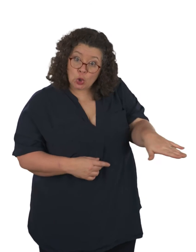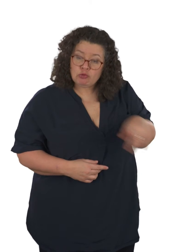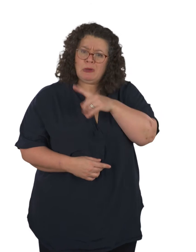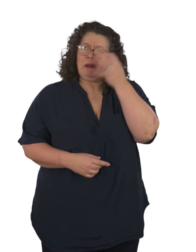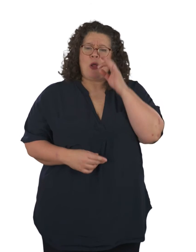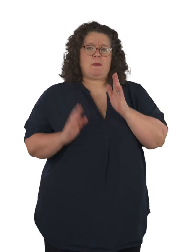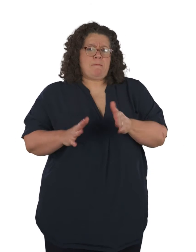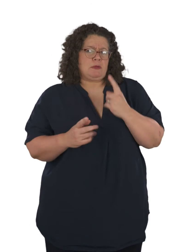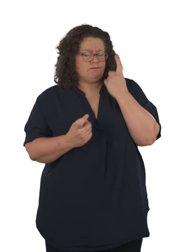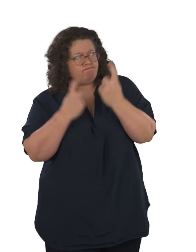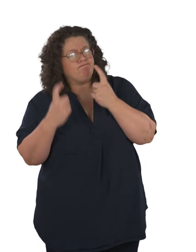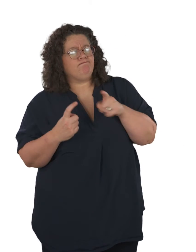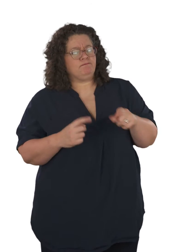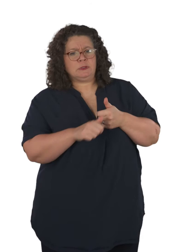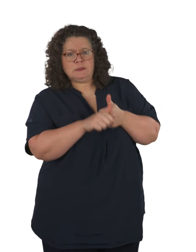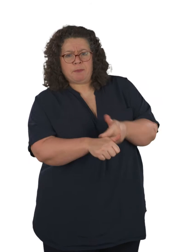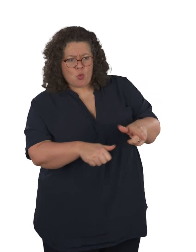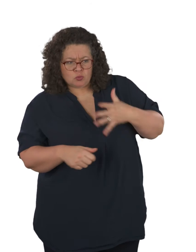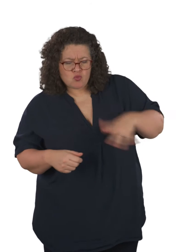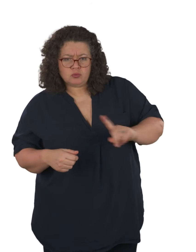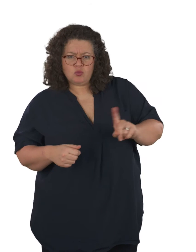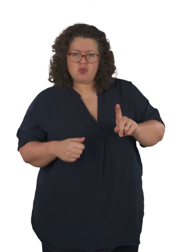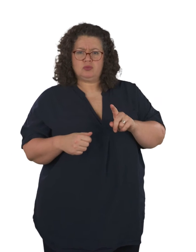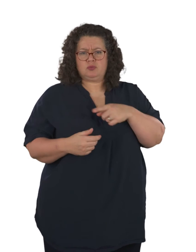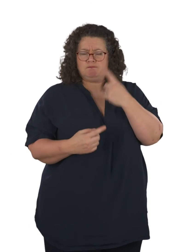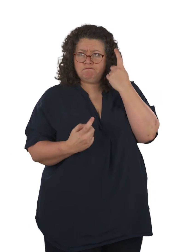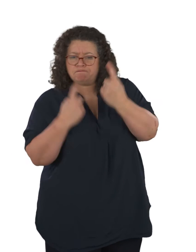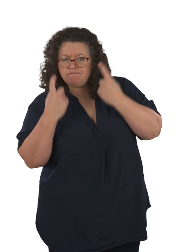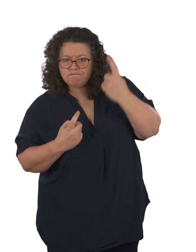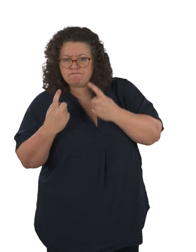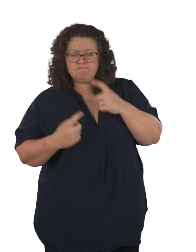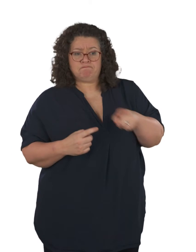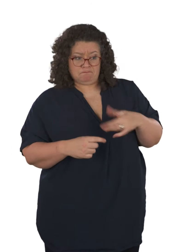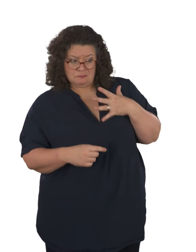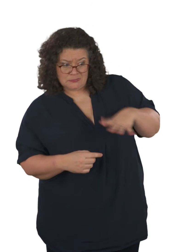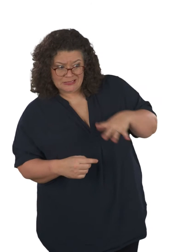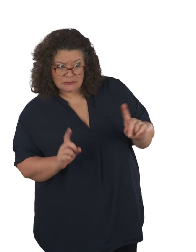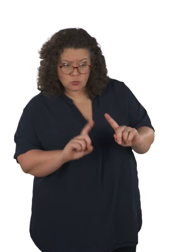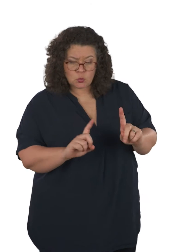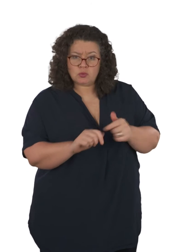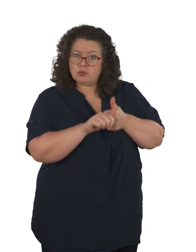When assessing children, councils must think about what support the child wants,